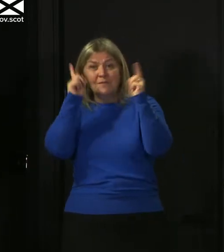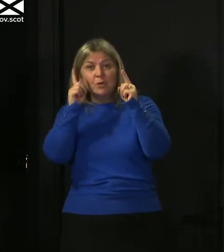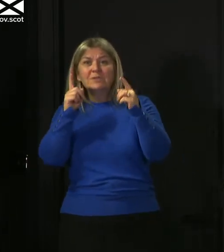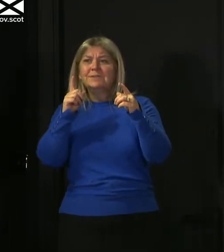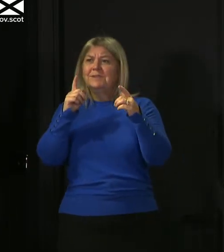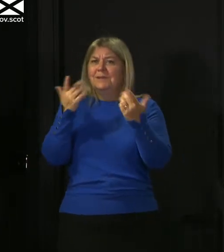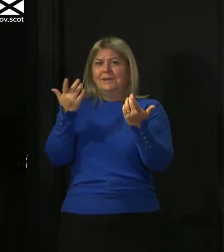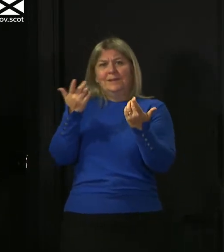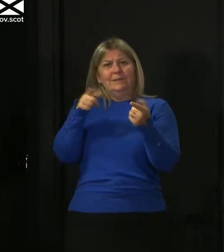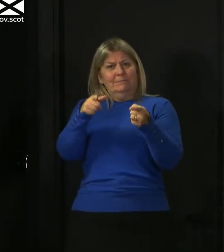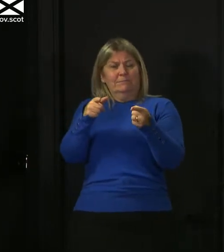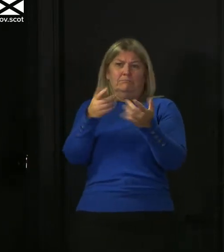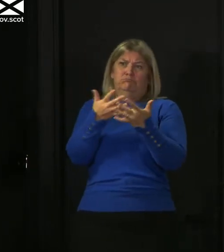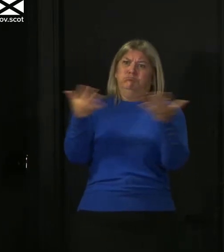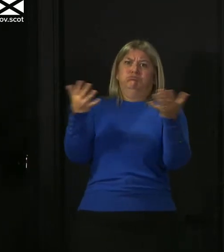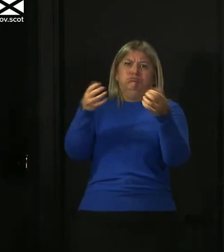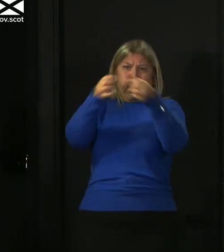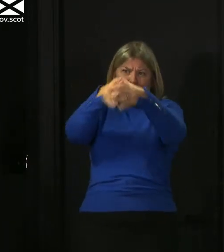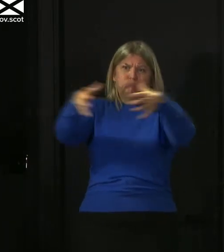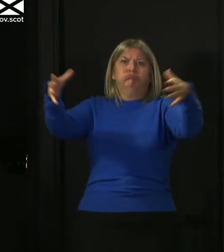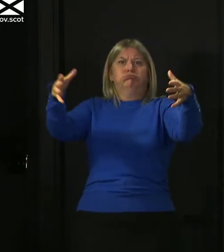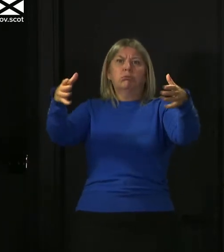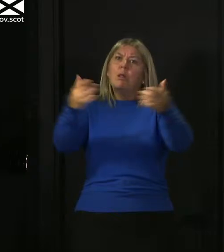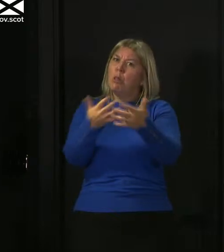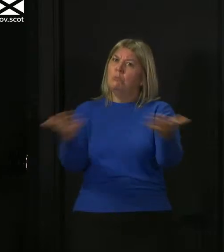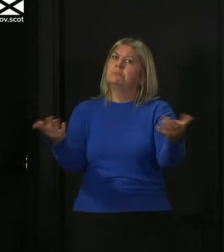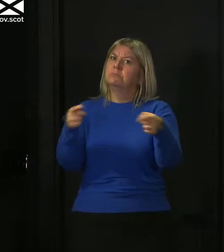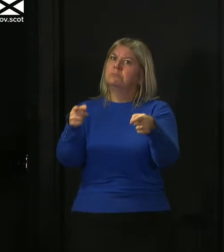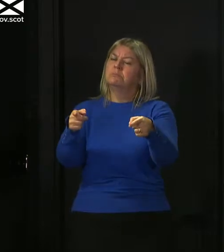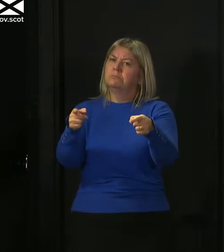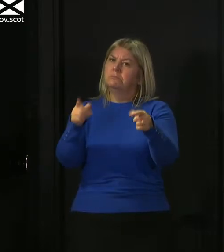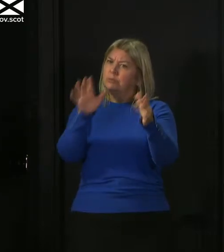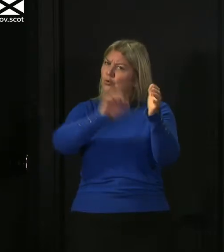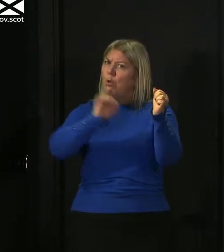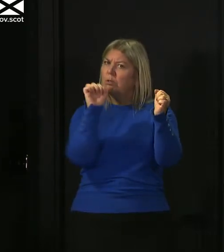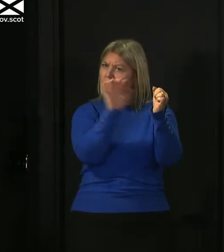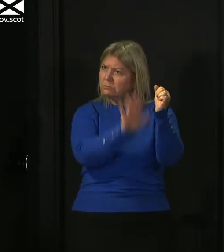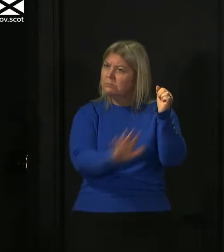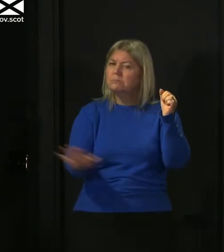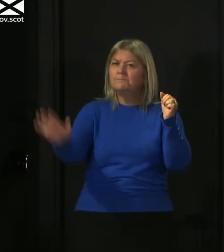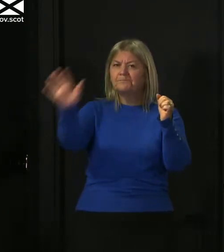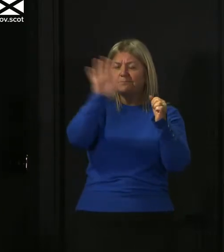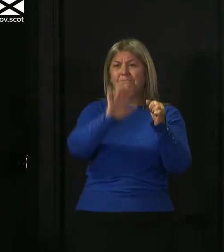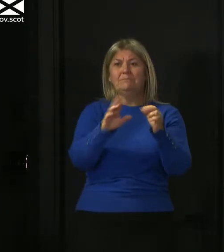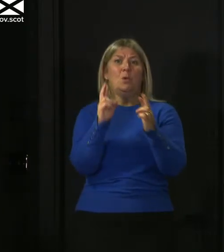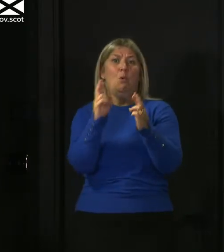as well. But again, we would hope to see the restrictions and the steps that have been taken